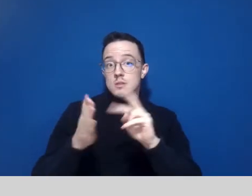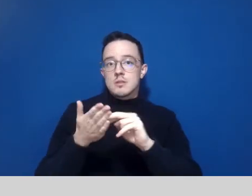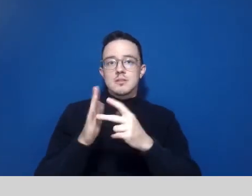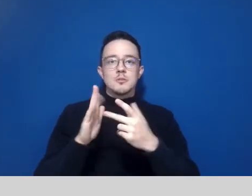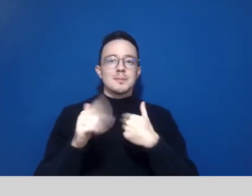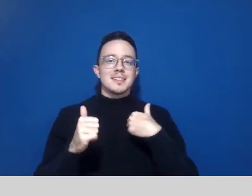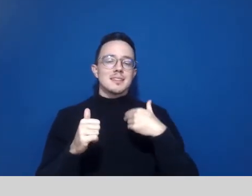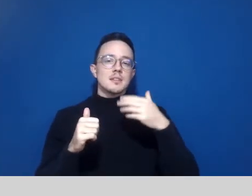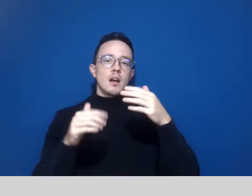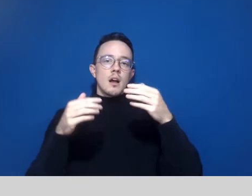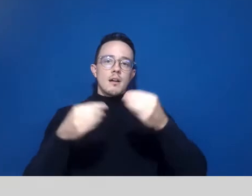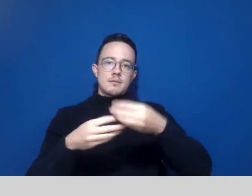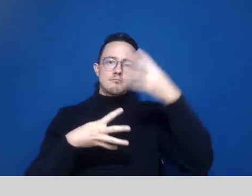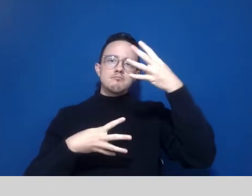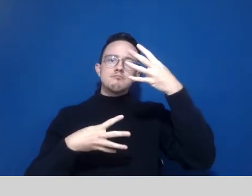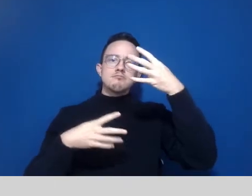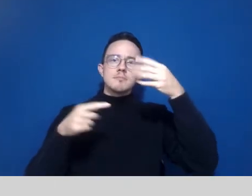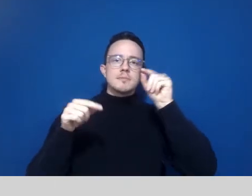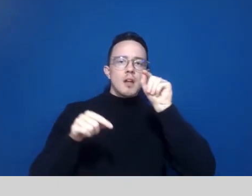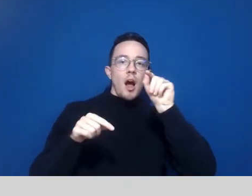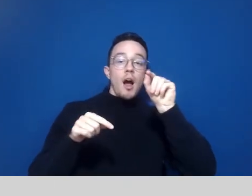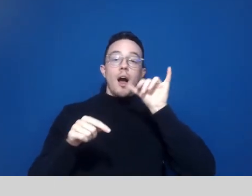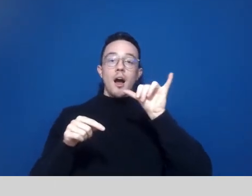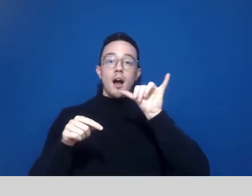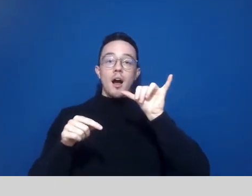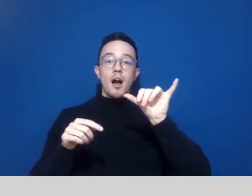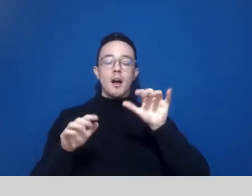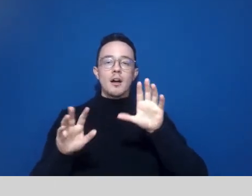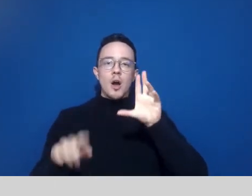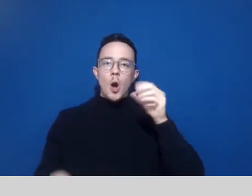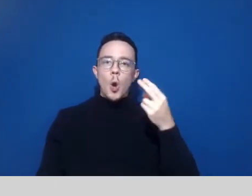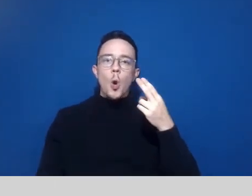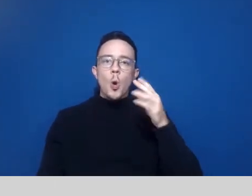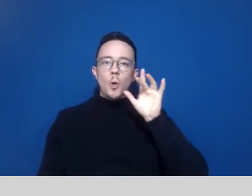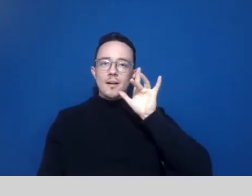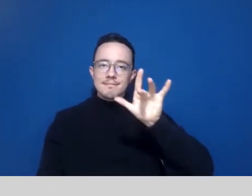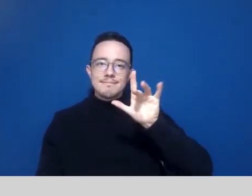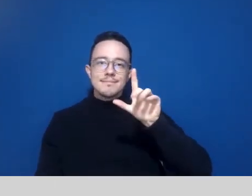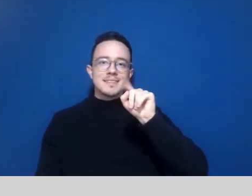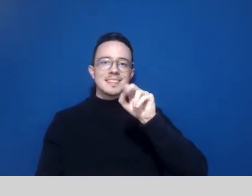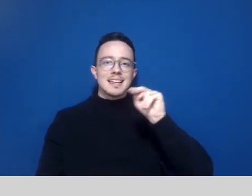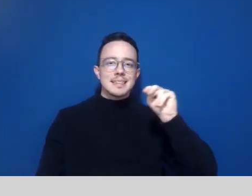and it makes those available for navigation at the top along with these summary counts. So I can look down at this and say, "Oh, look, Tennessee."